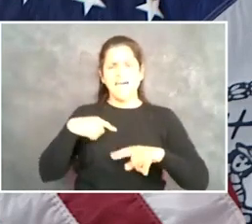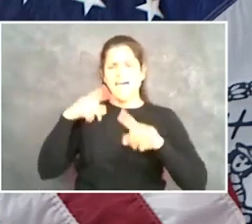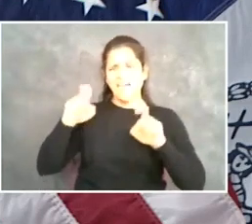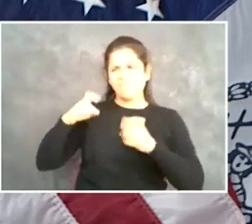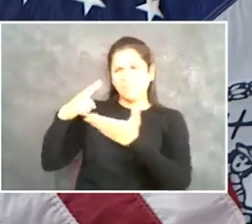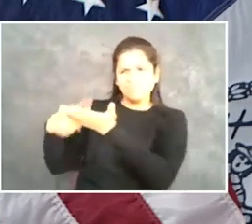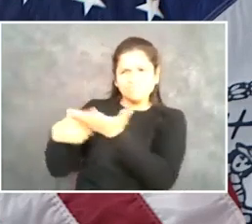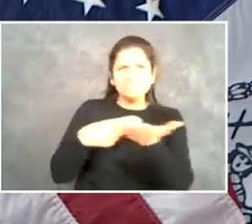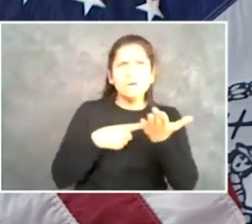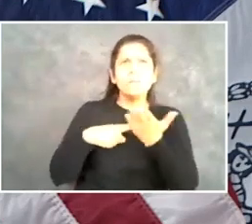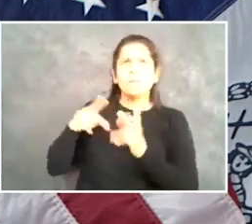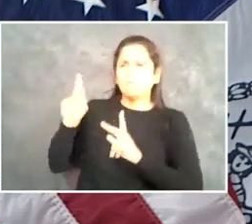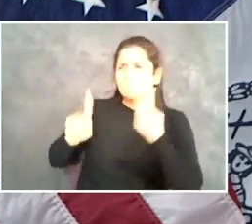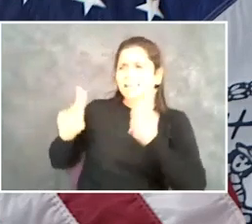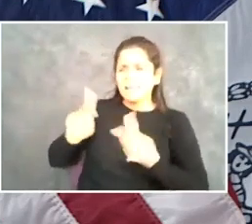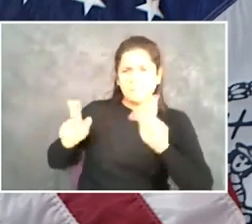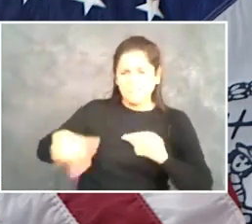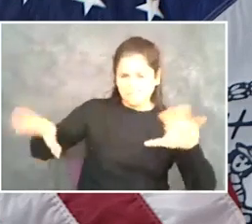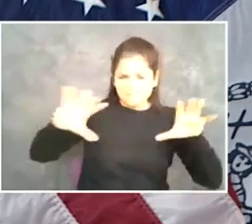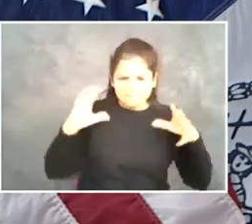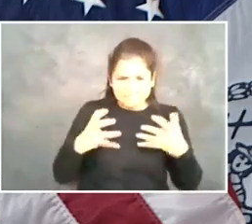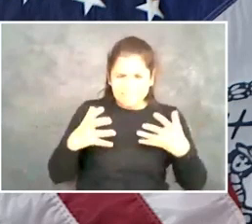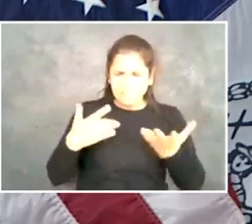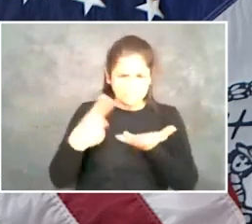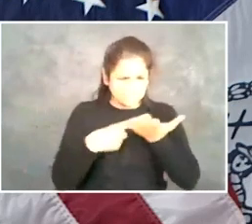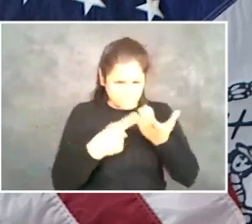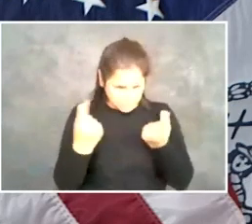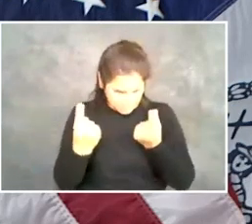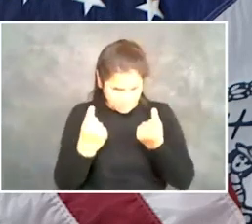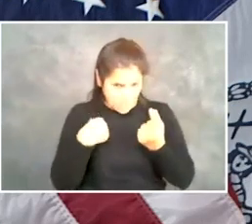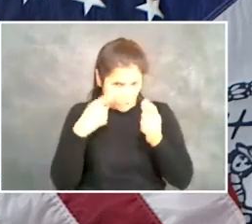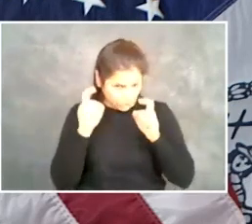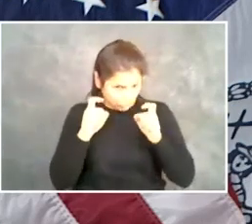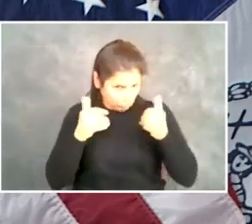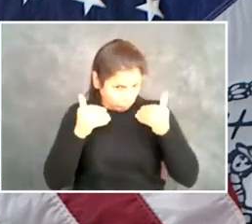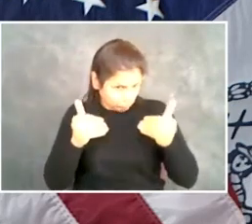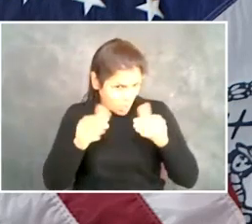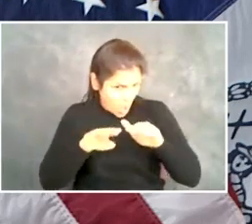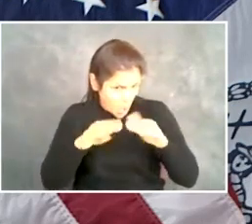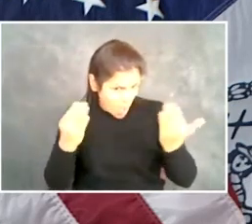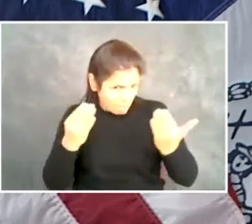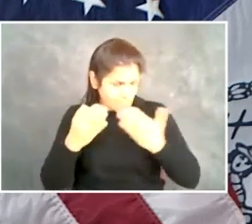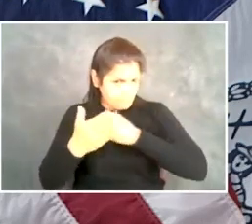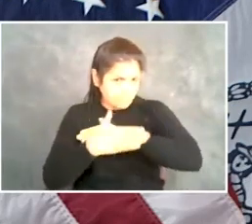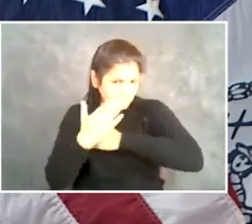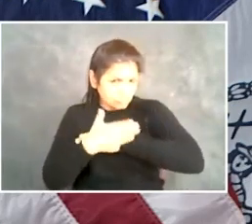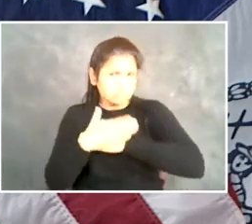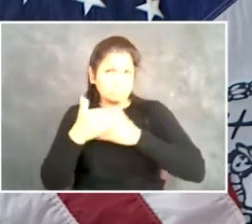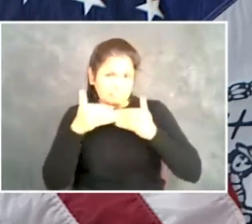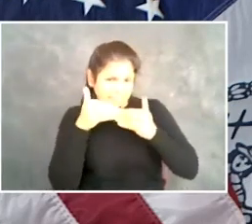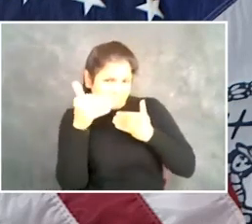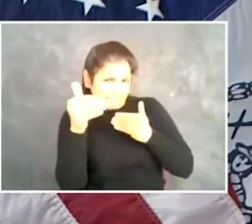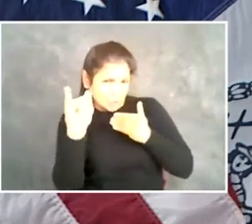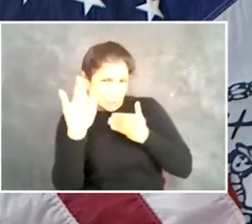IT AND DO IT SMARTLY? I THINK IT'S FAIR TO SAY THAT I COULD SEE A SCENARIO WHERE WE